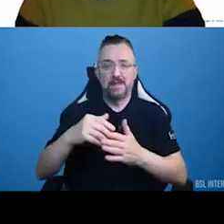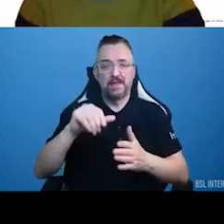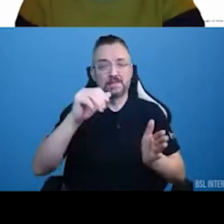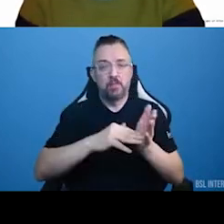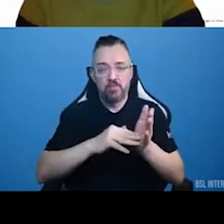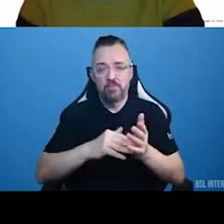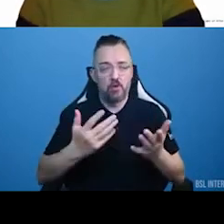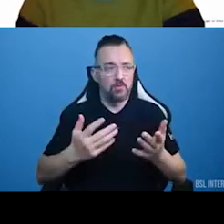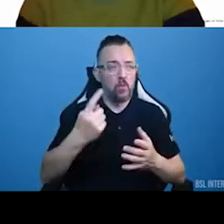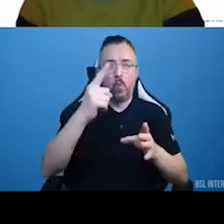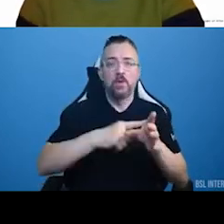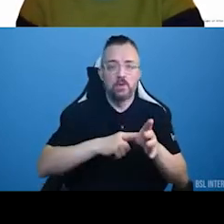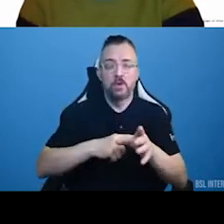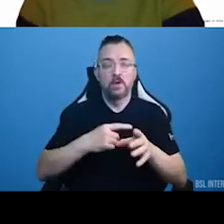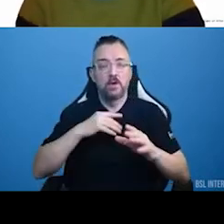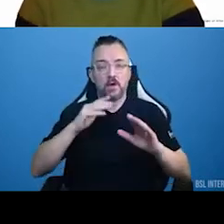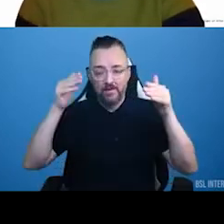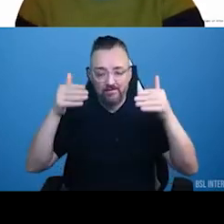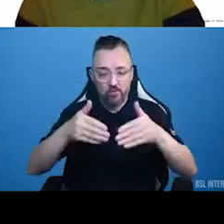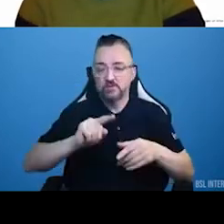on a local response to COP26,